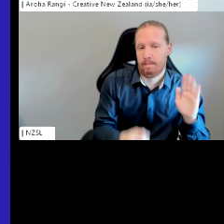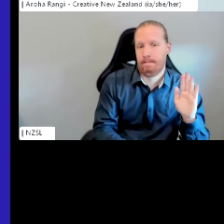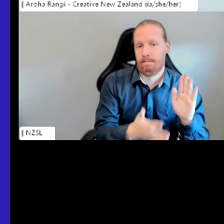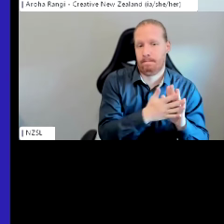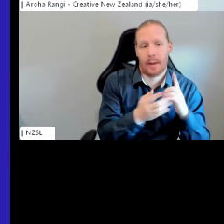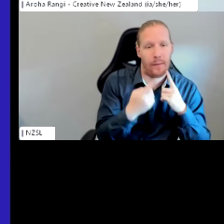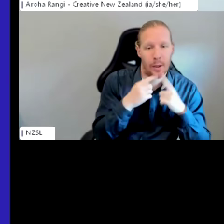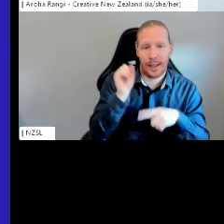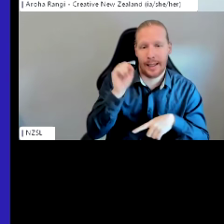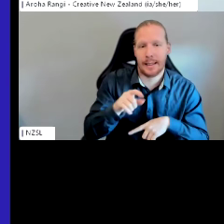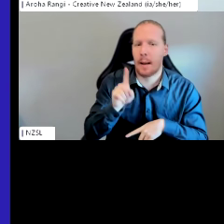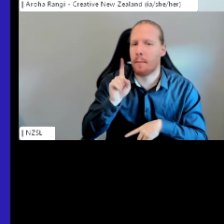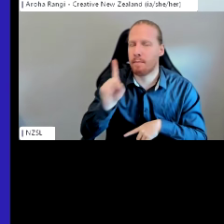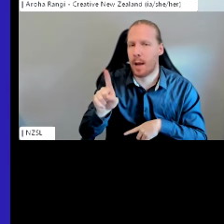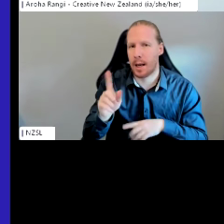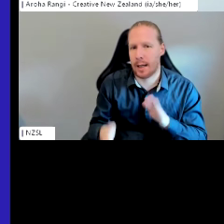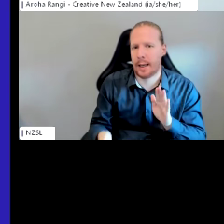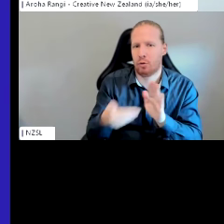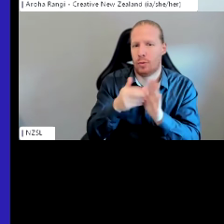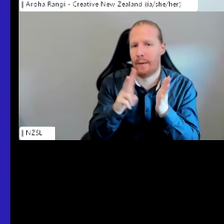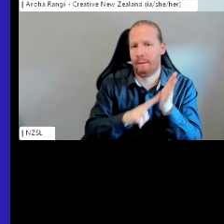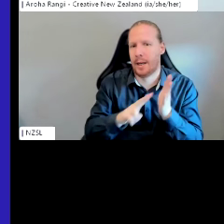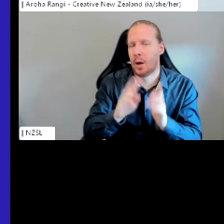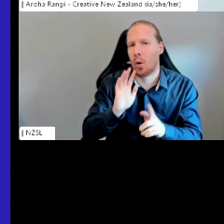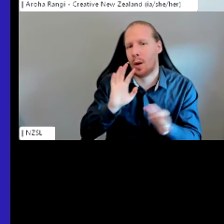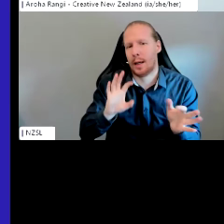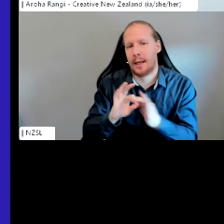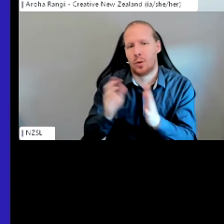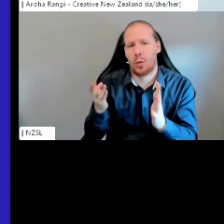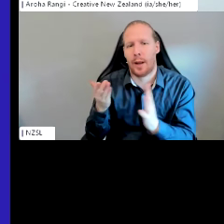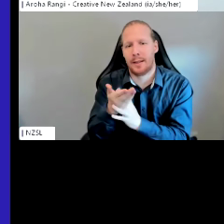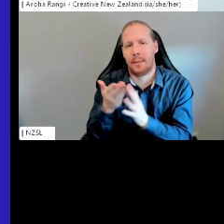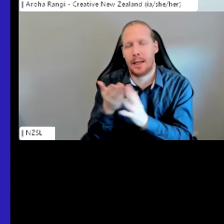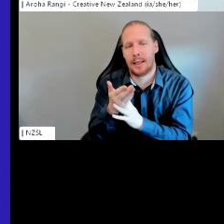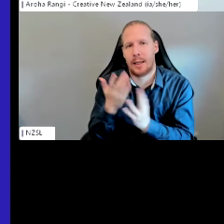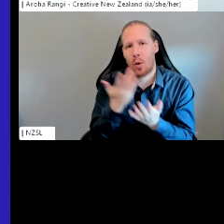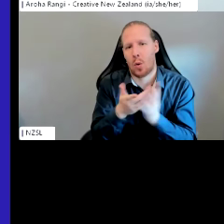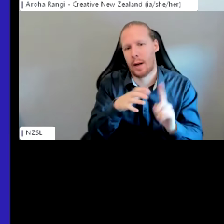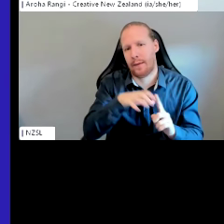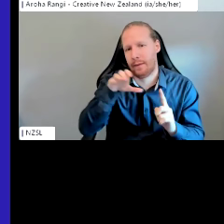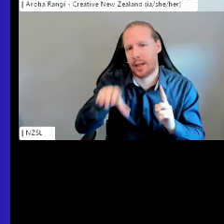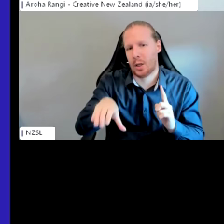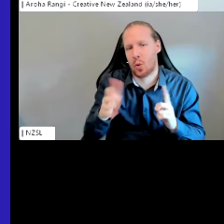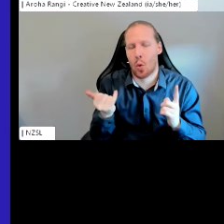uh accessibility routes into a venue or level access or how do you get to your seat or you know